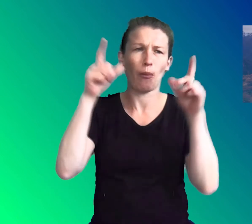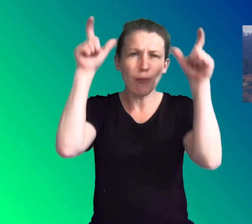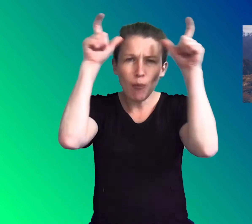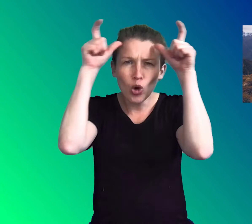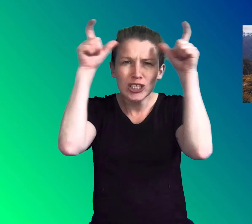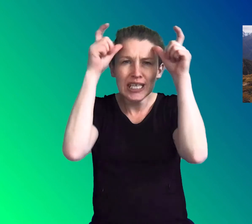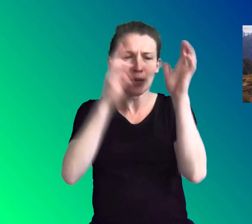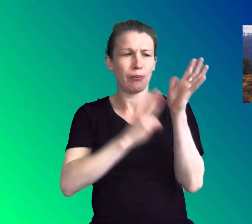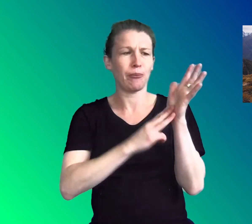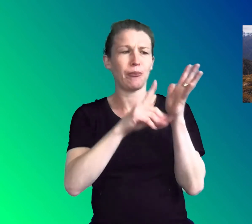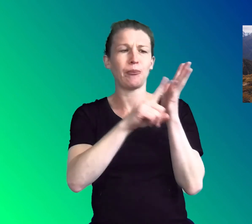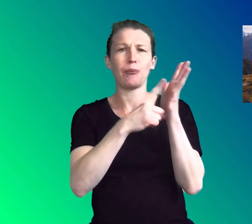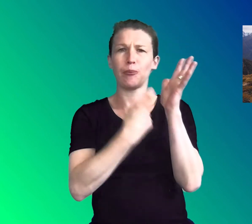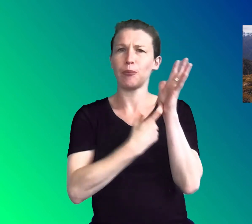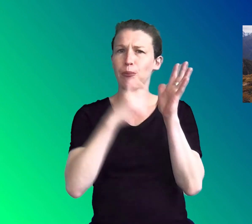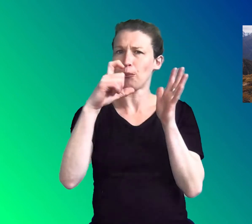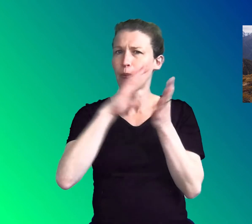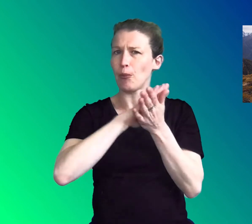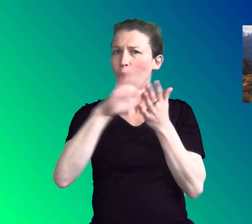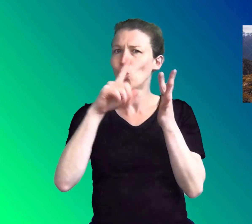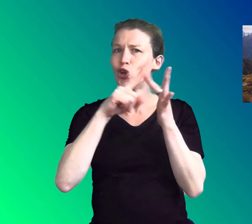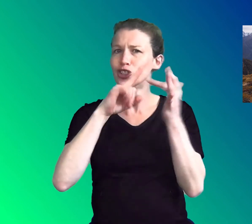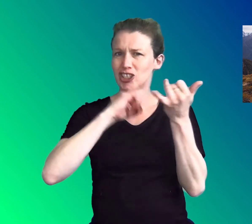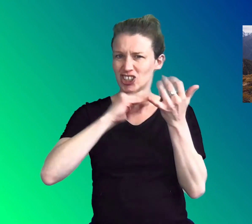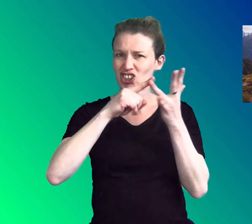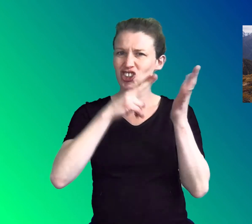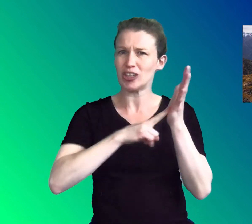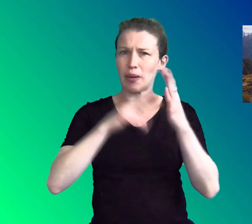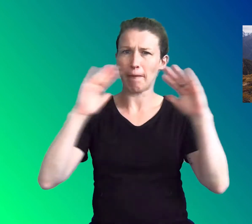Wild Takahe live in the Murchison Mountains.